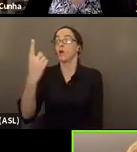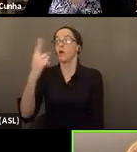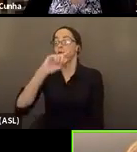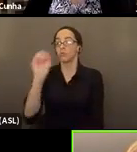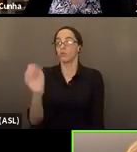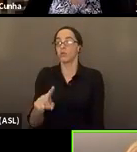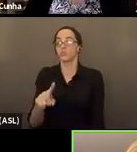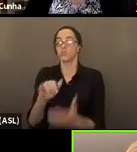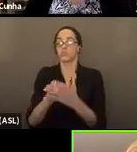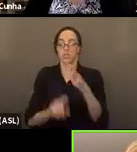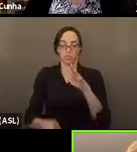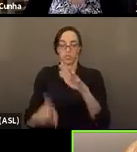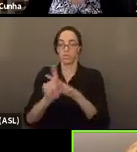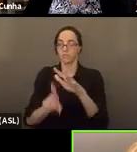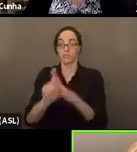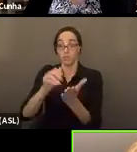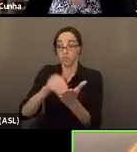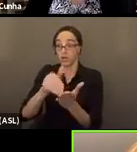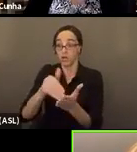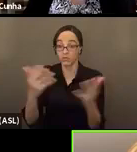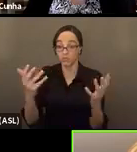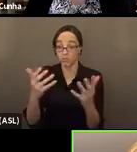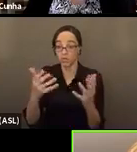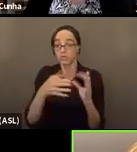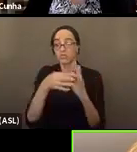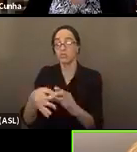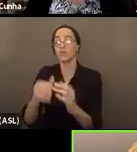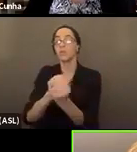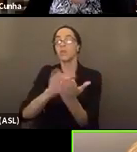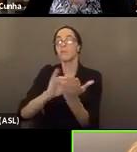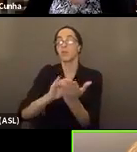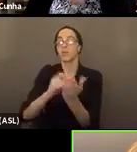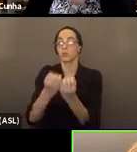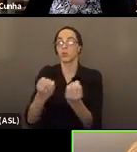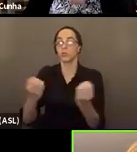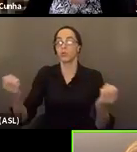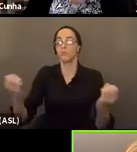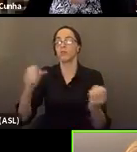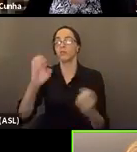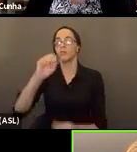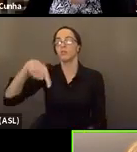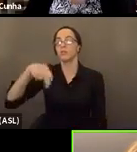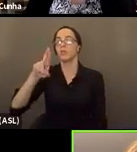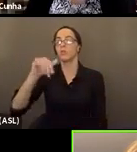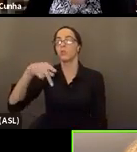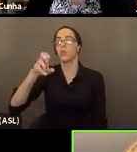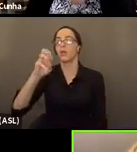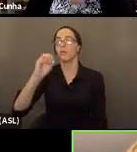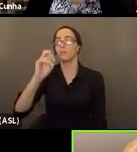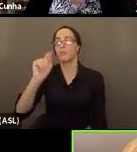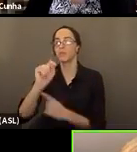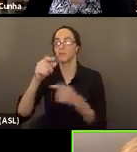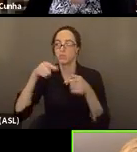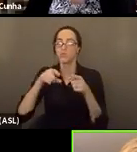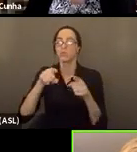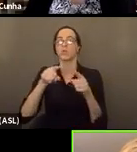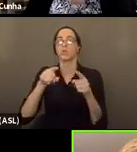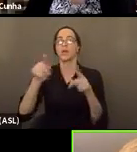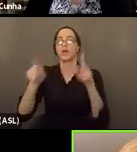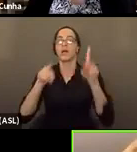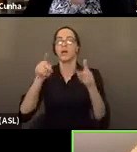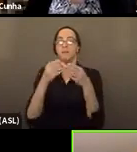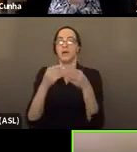which is has to do with medical equipment during a public safety power show sorry hey